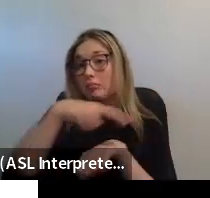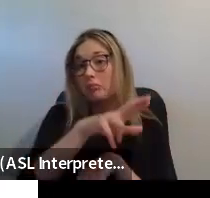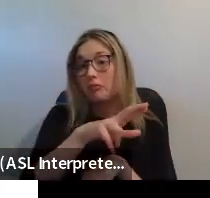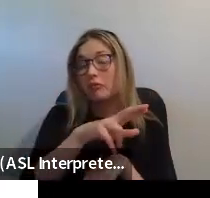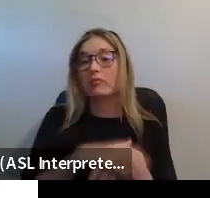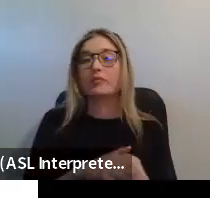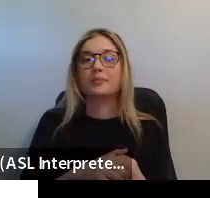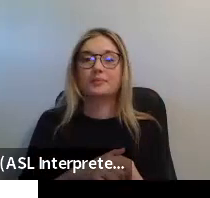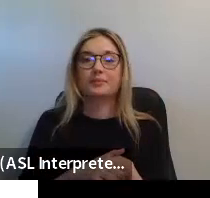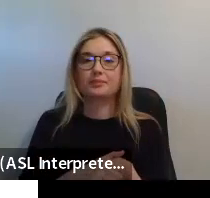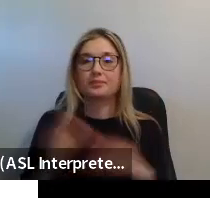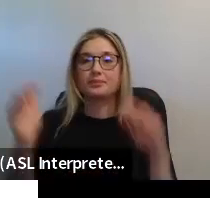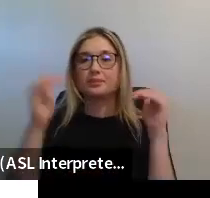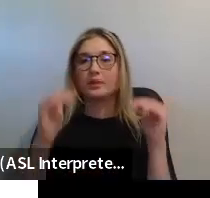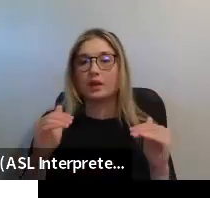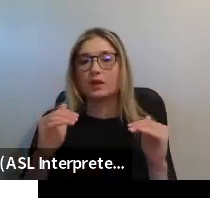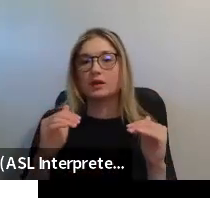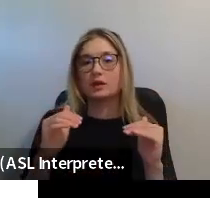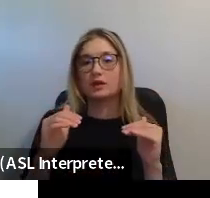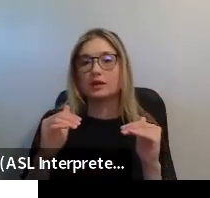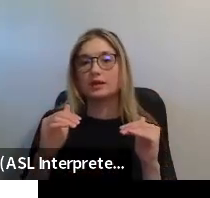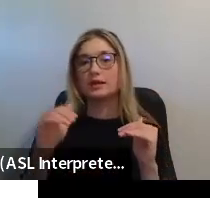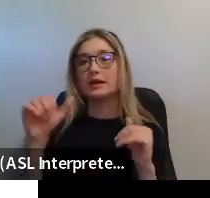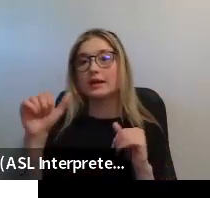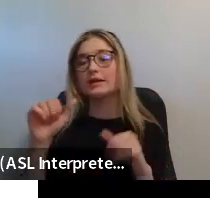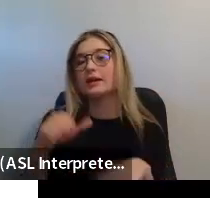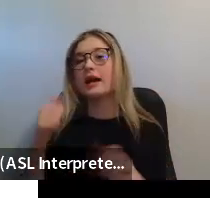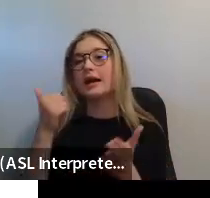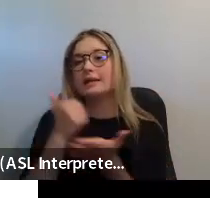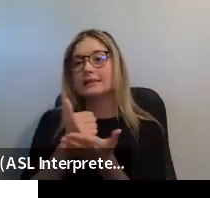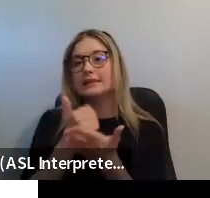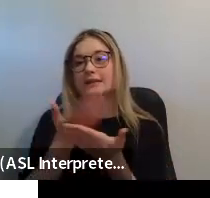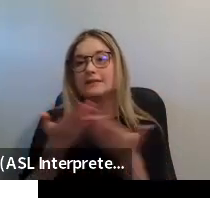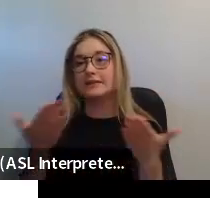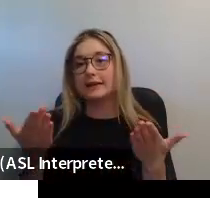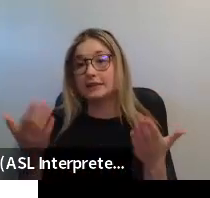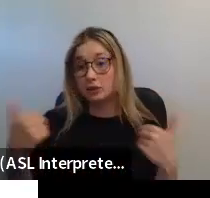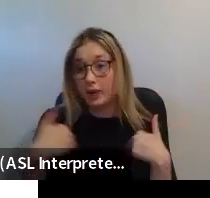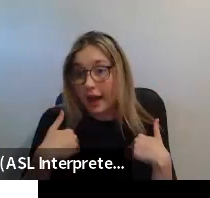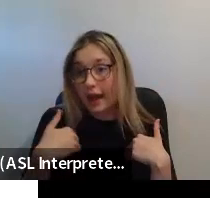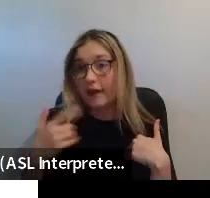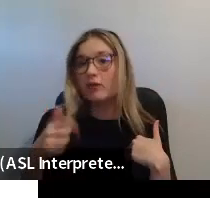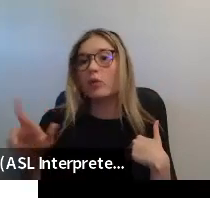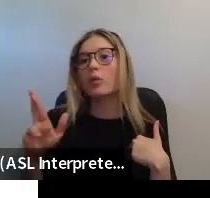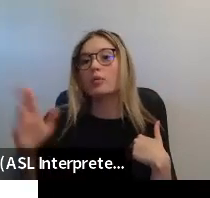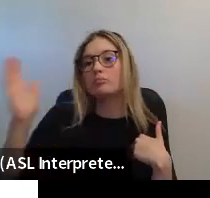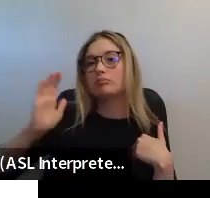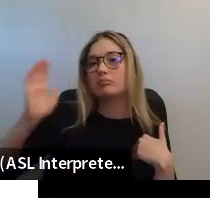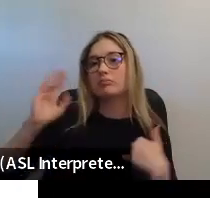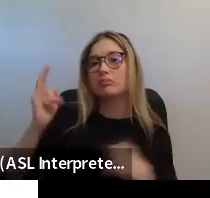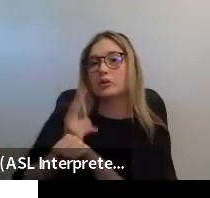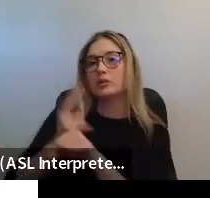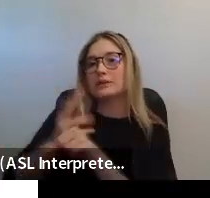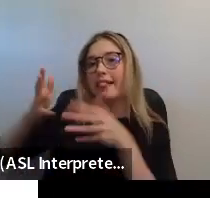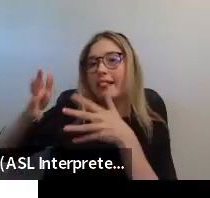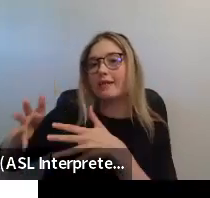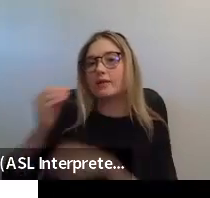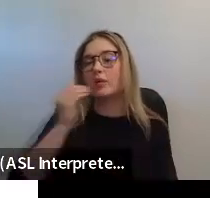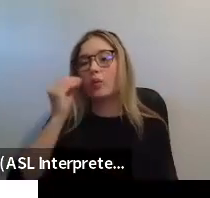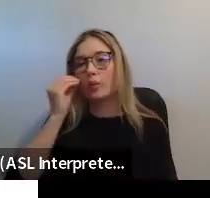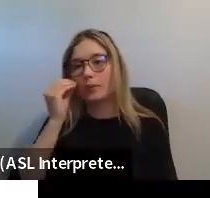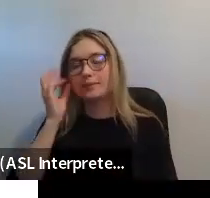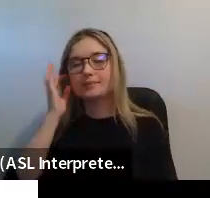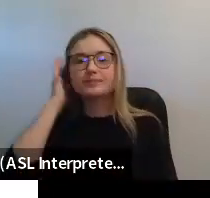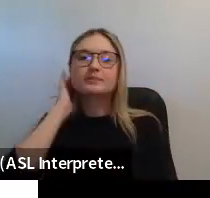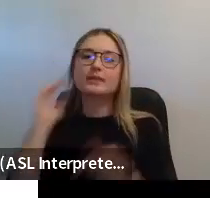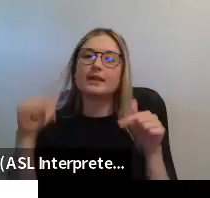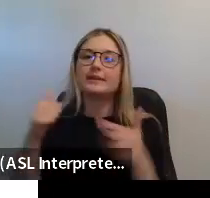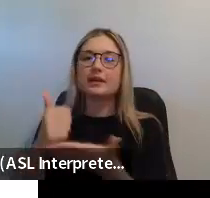So again, this helps us to kind of understand better what you've currently been using.